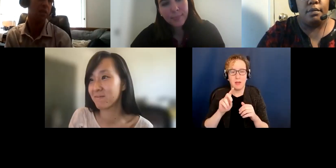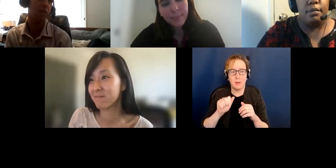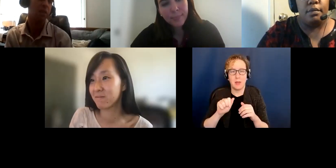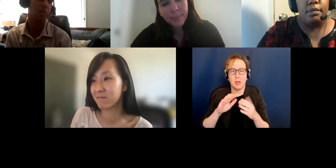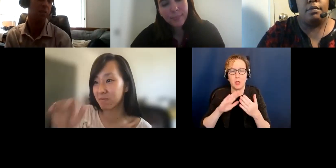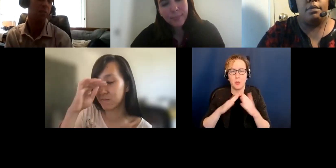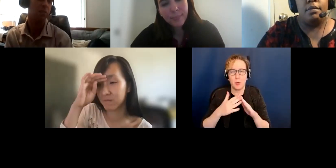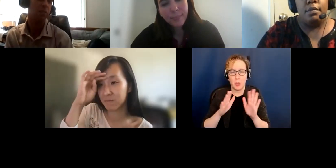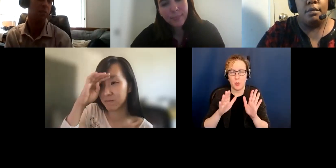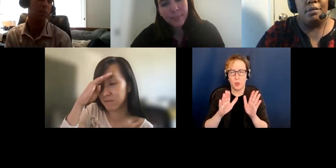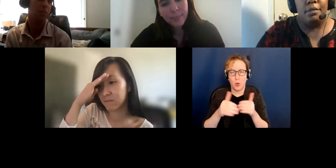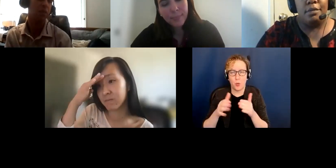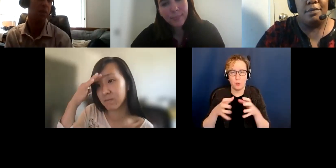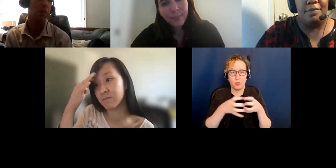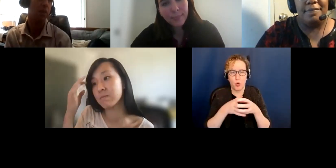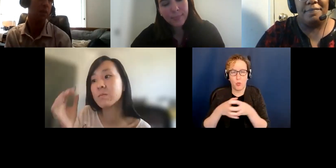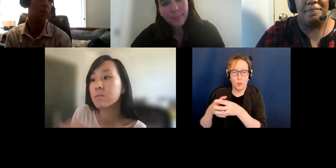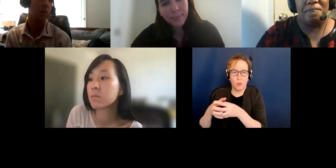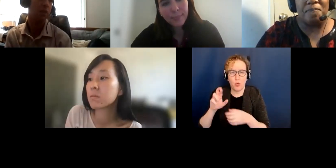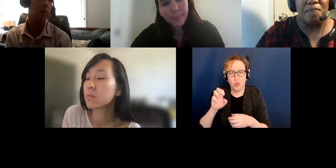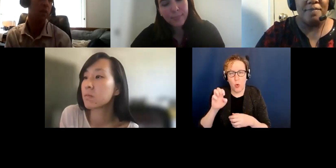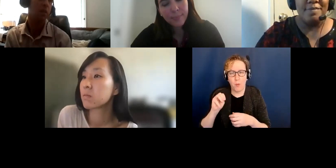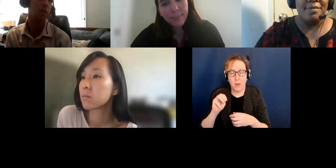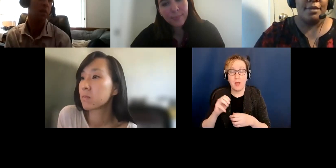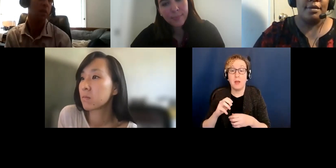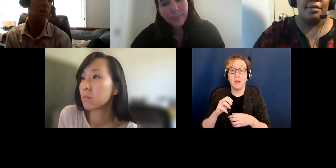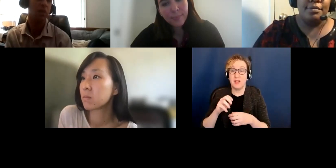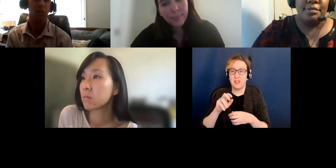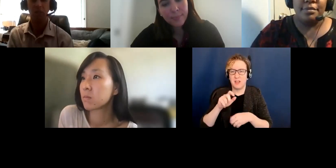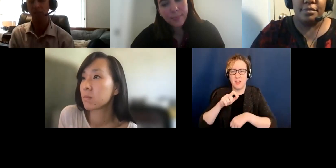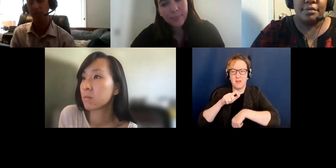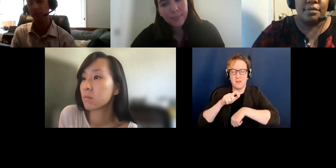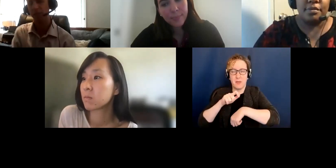up and that is three to 4:00 p.m. Eastern time.